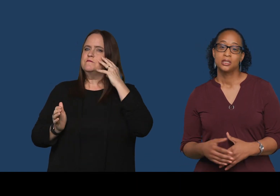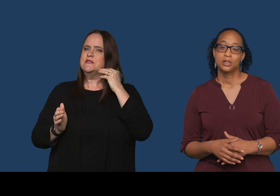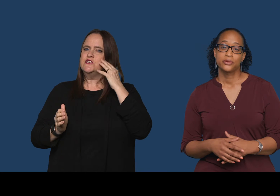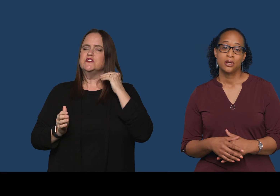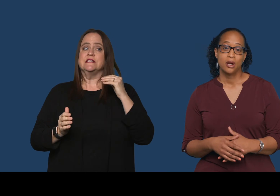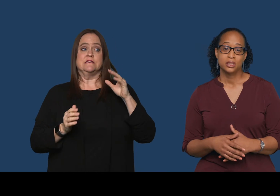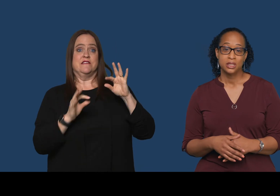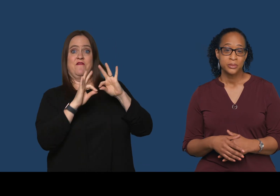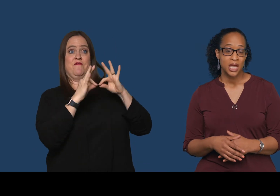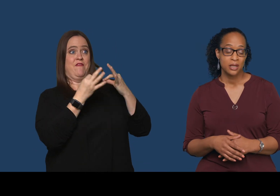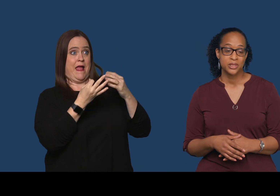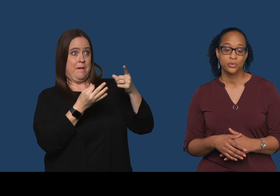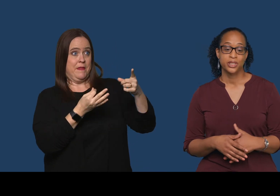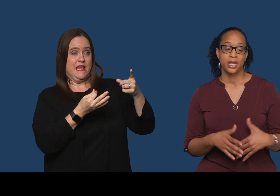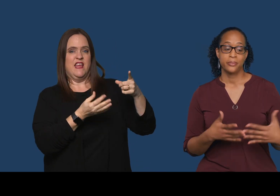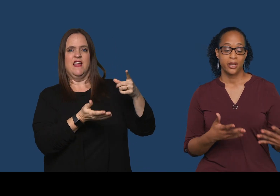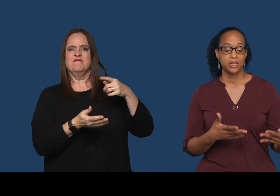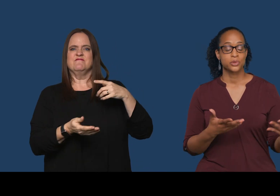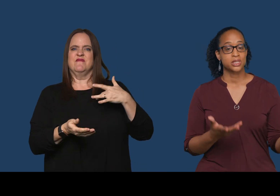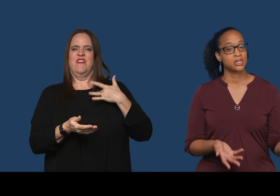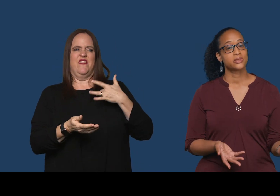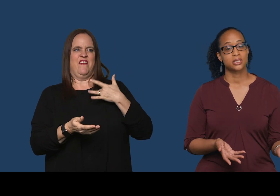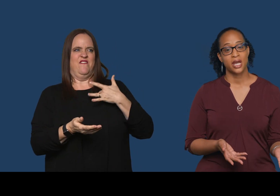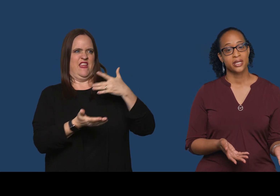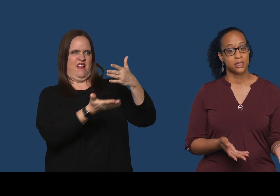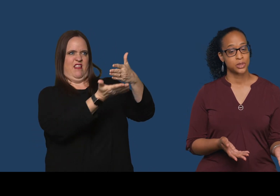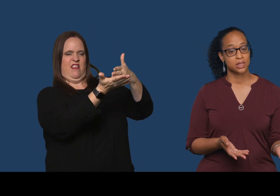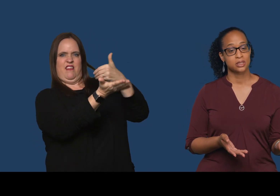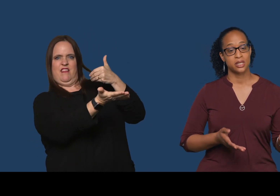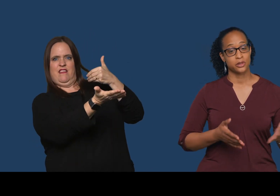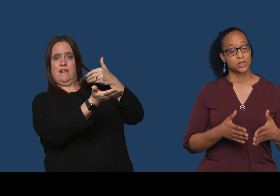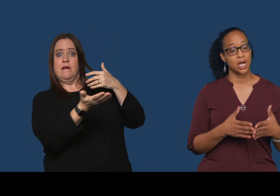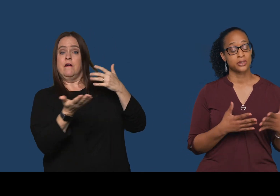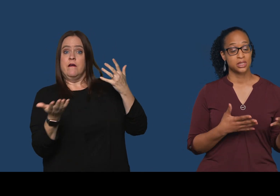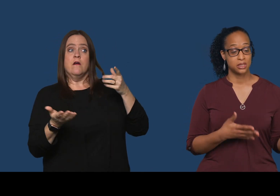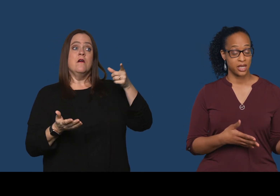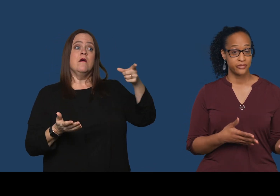So there are some times when a parent receives the diagnosis that their child is deaf